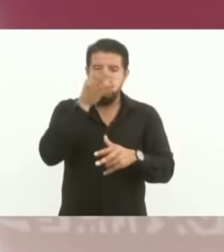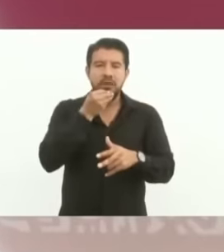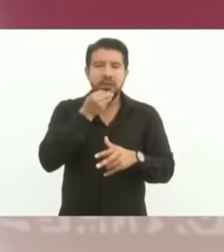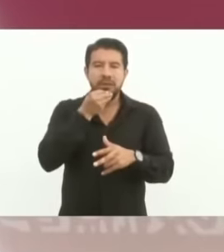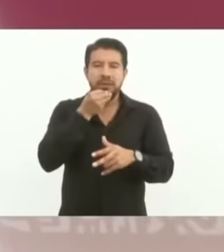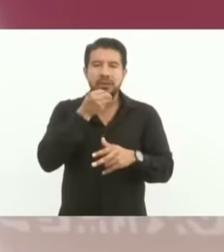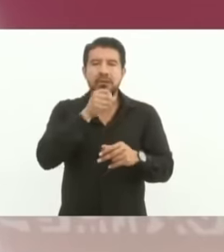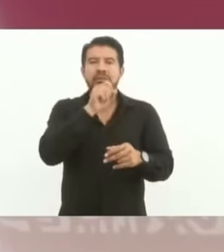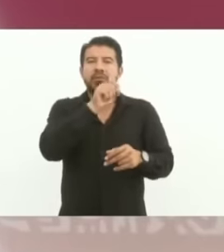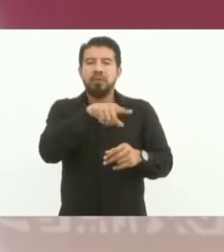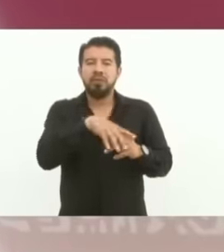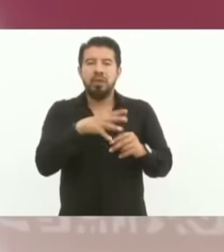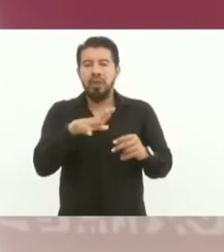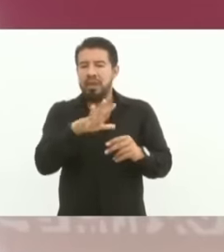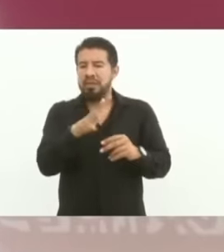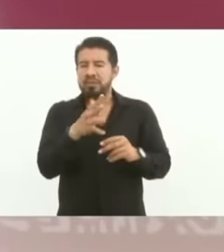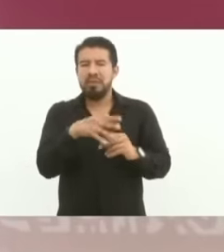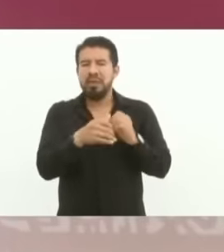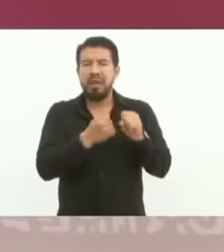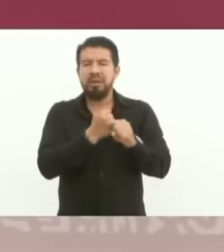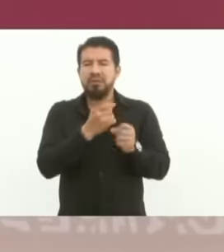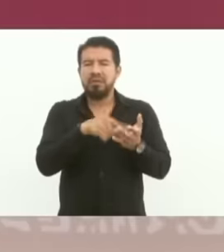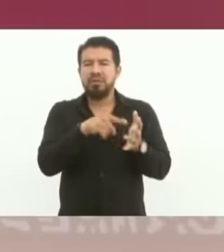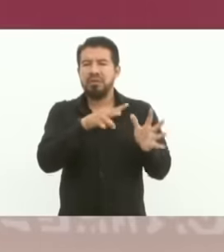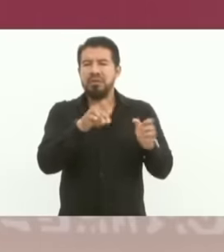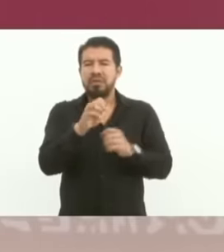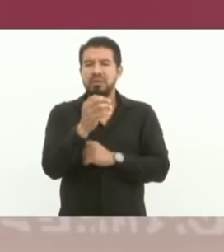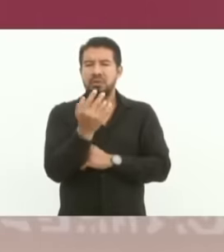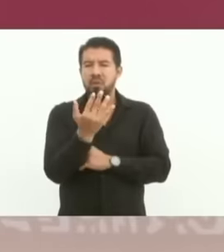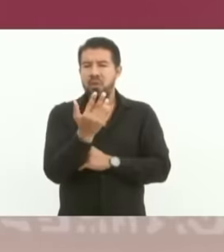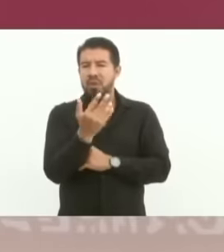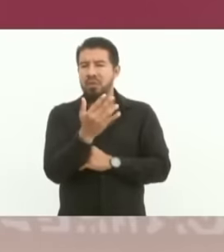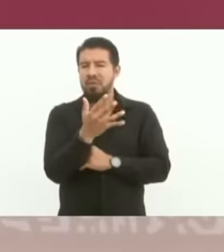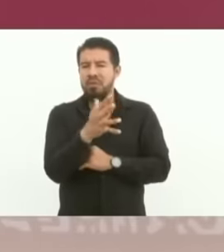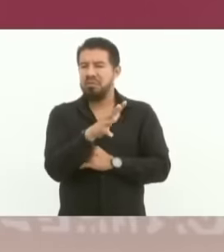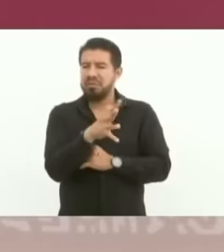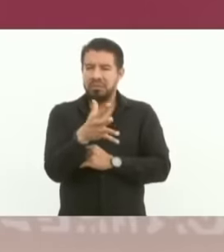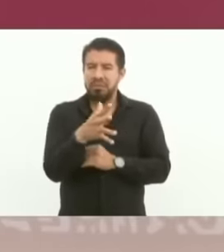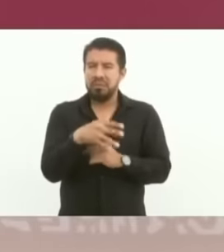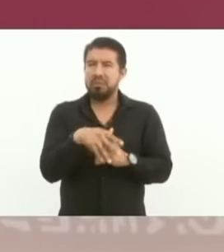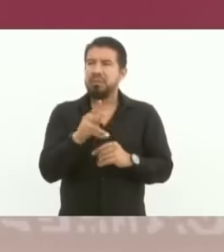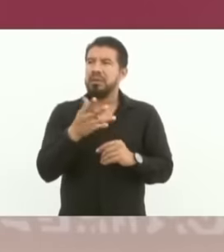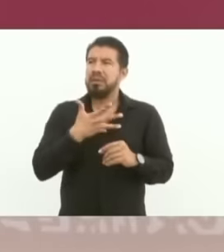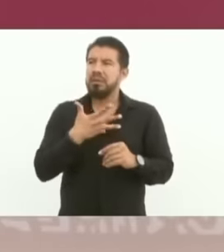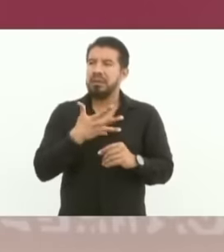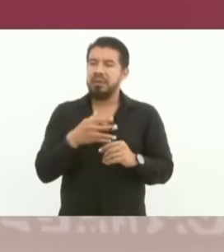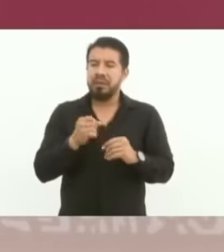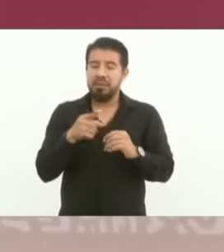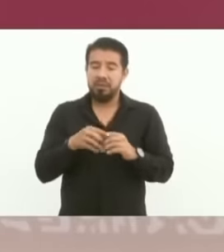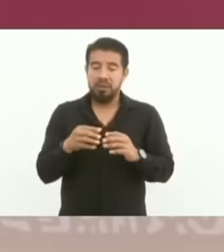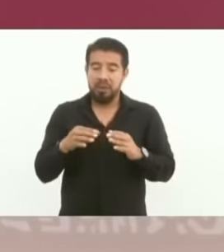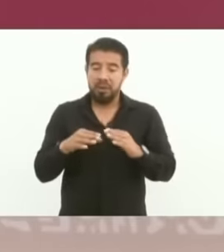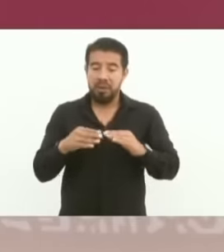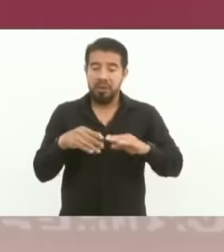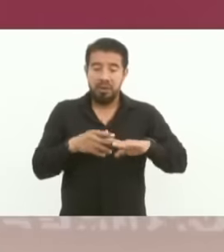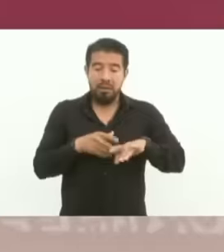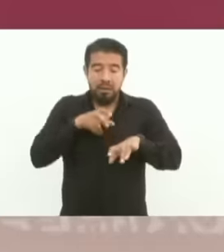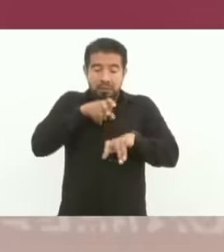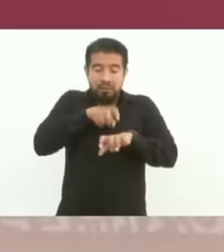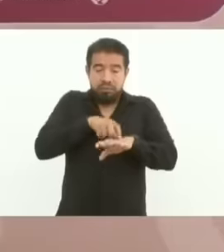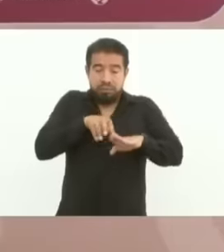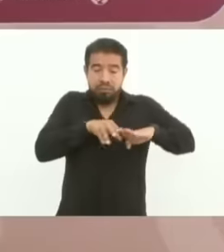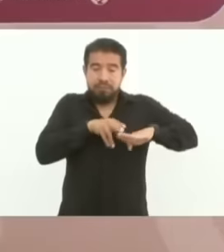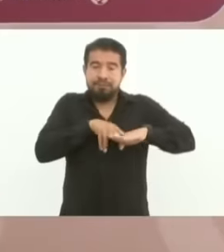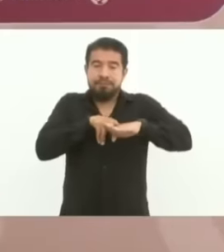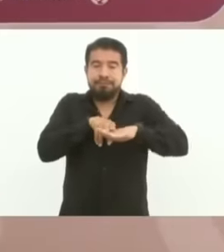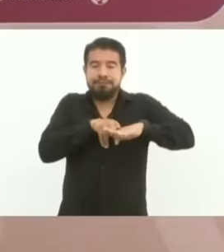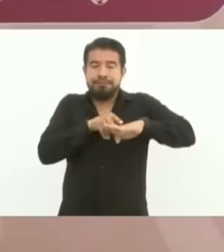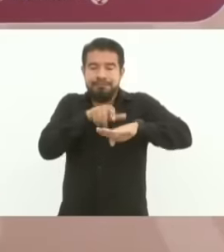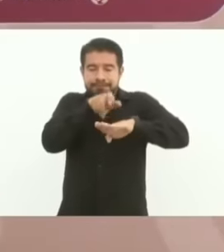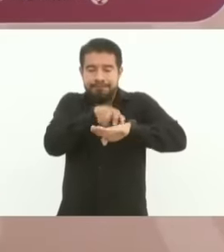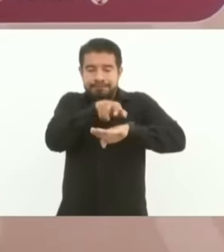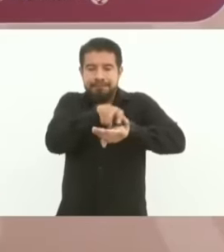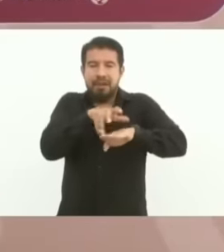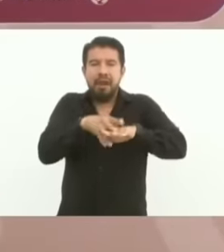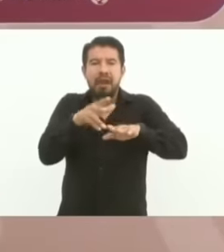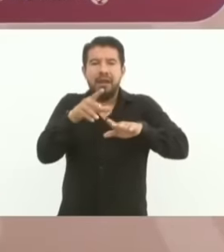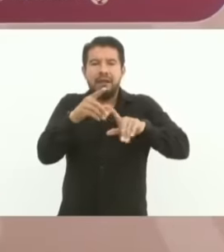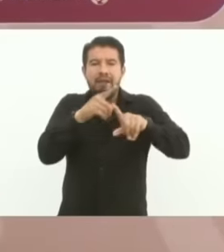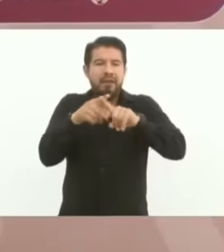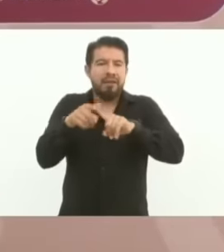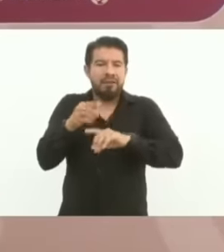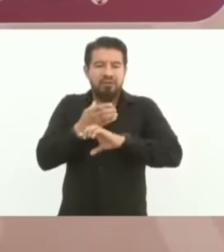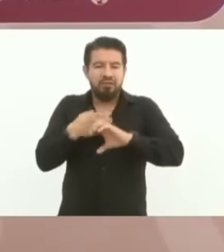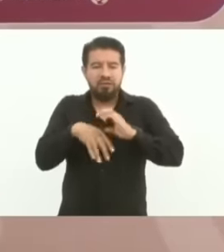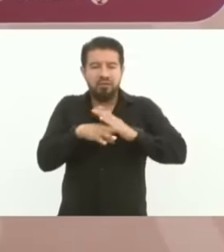but the pangas had to be passed because there were no bridges, so they were